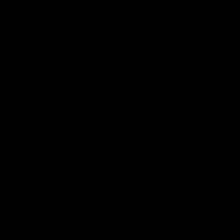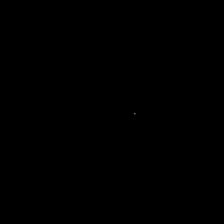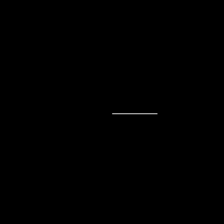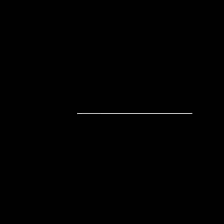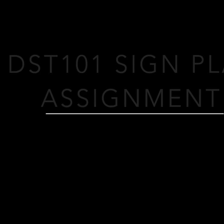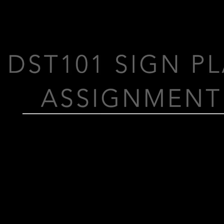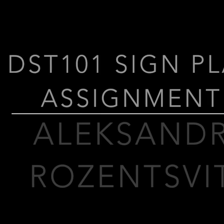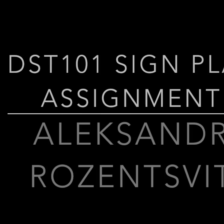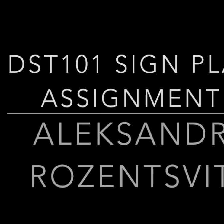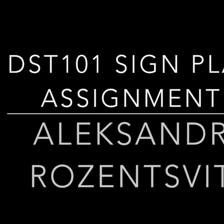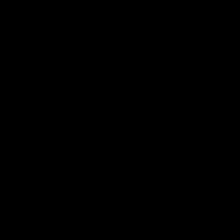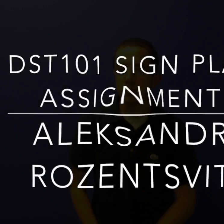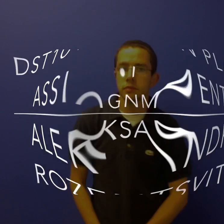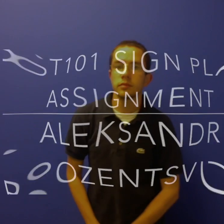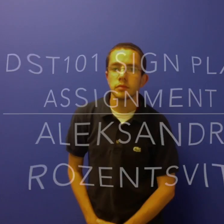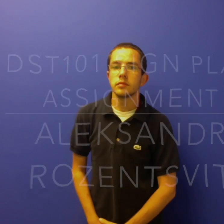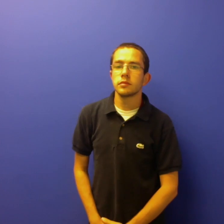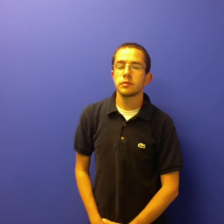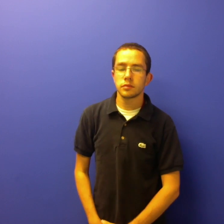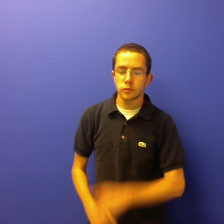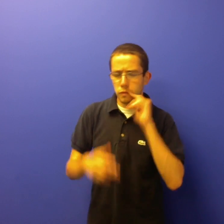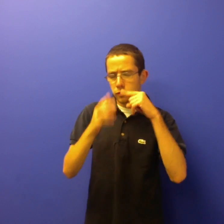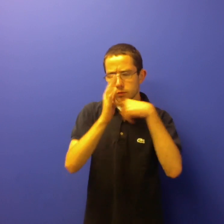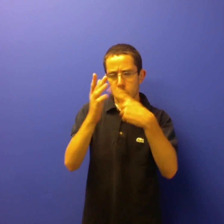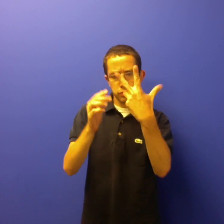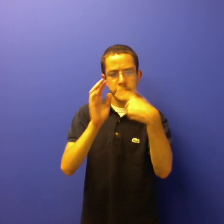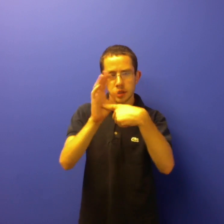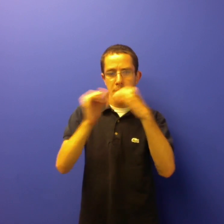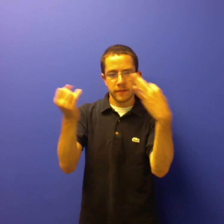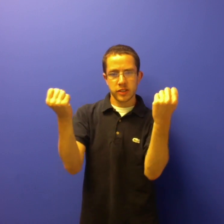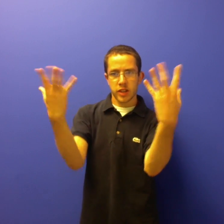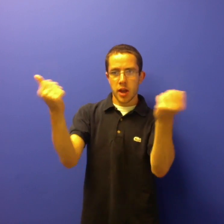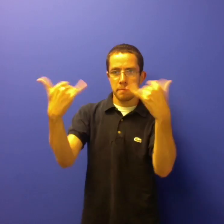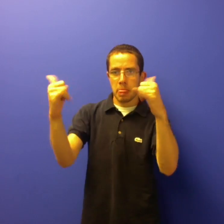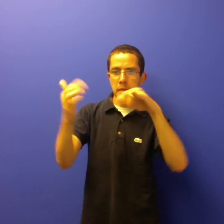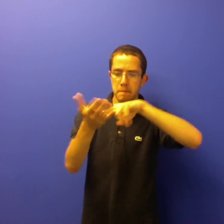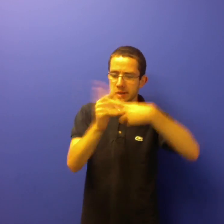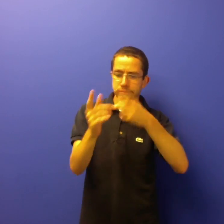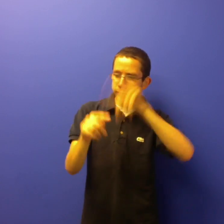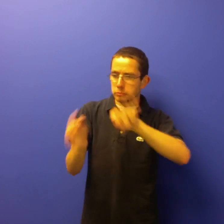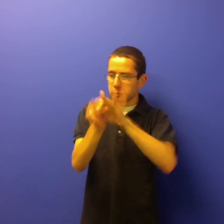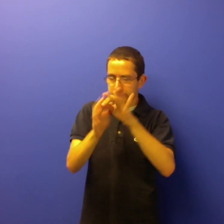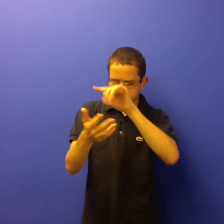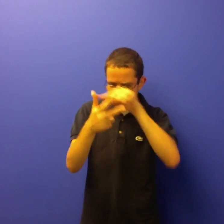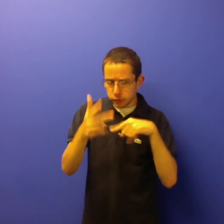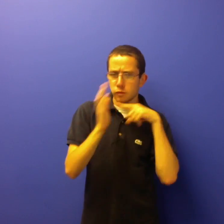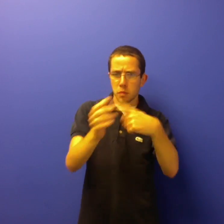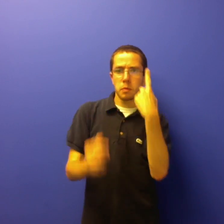*Image description* Words appears: DST101 Sign Play Assignment/ Aleksandr Rozentsvit. Transition to a ripple effect *Visual description* A Caucasian male with glasses wearing a black shirt with a blue background. I will show three example of sign play It means cannot interpret